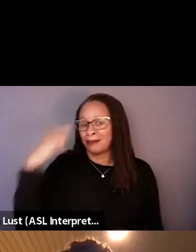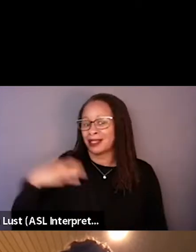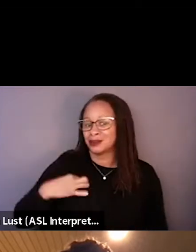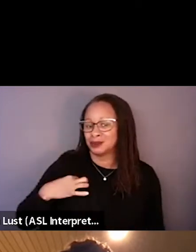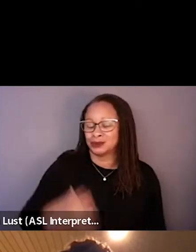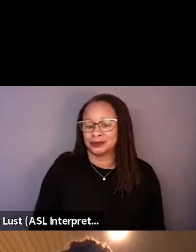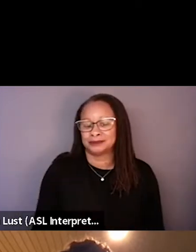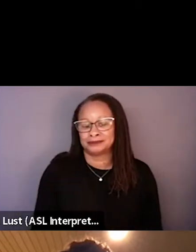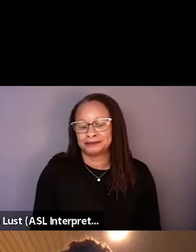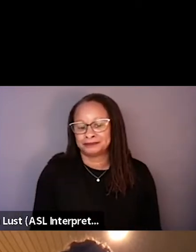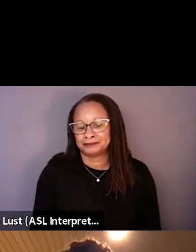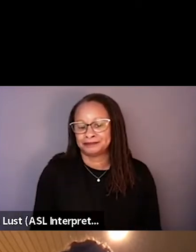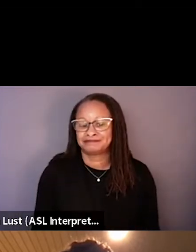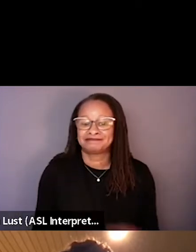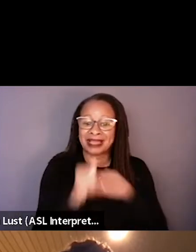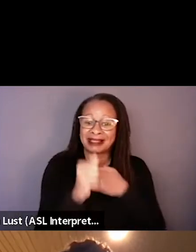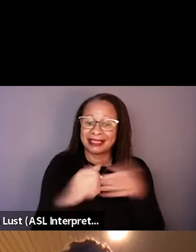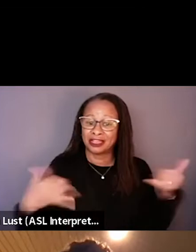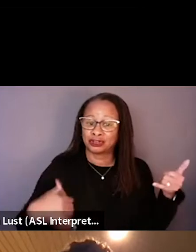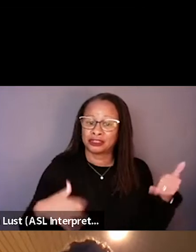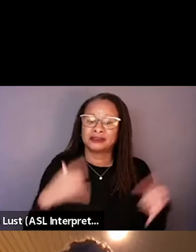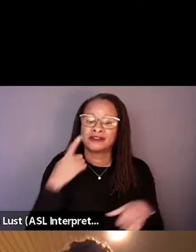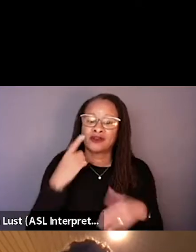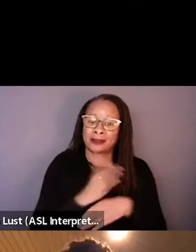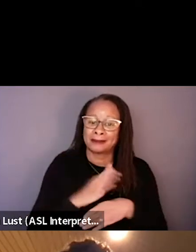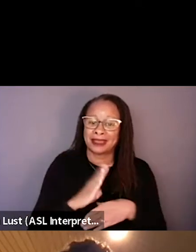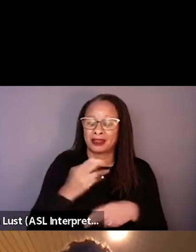I am the lead guitarist of Slave to Sirens and co-founder.